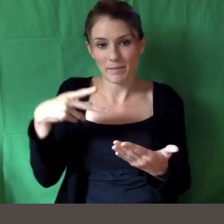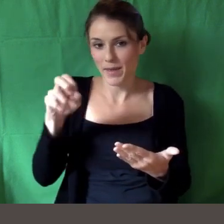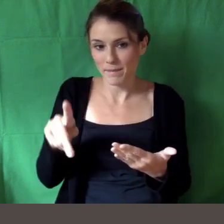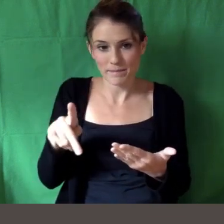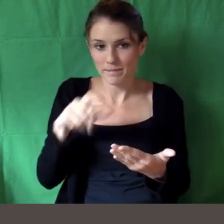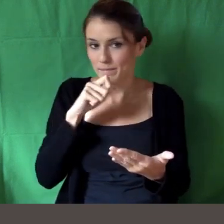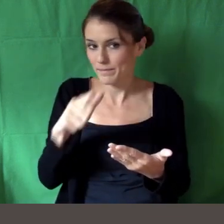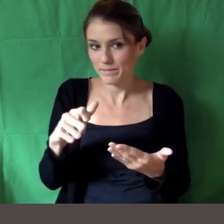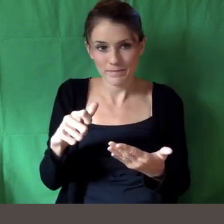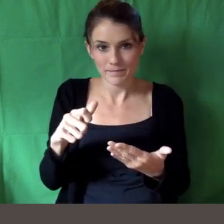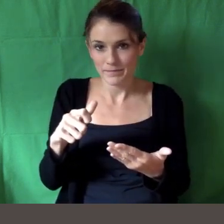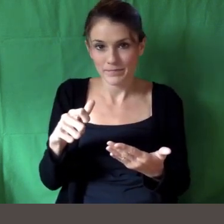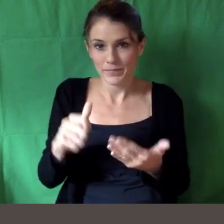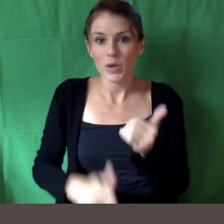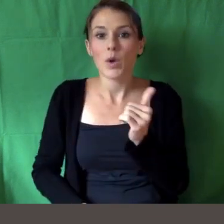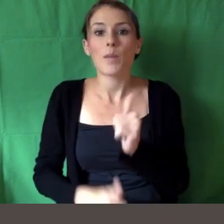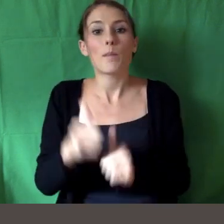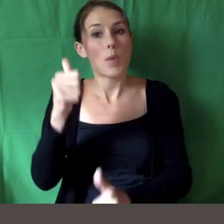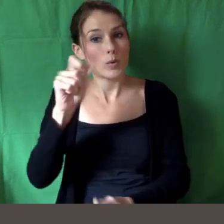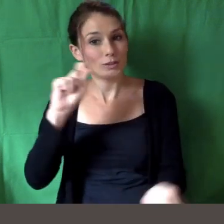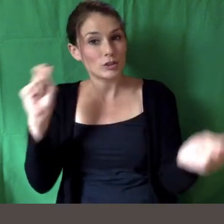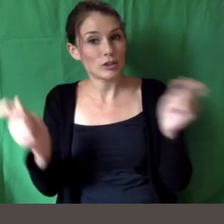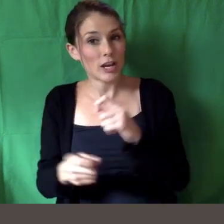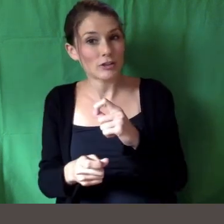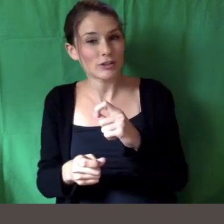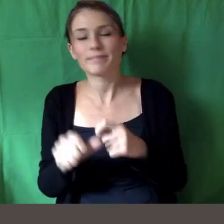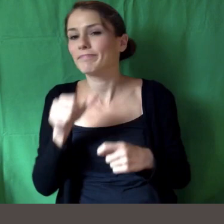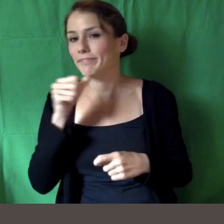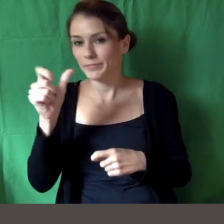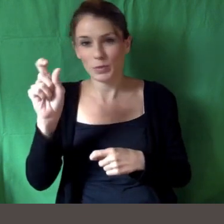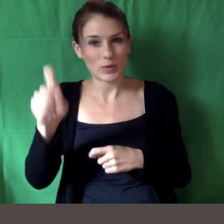So in fact, most changes won't need a PEP.